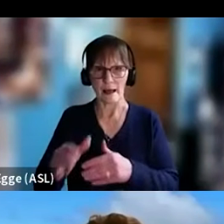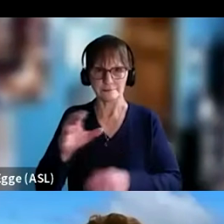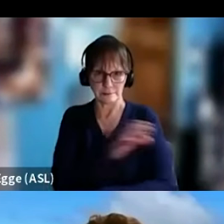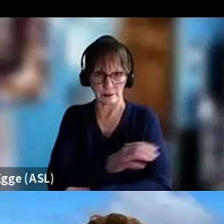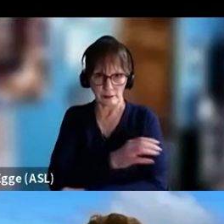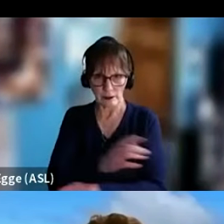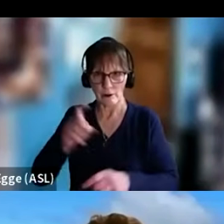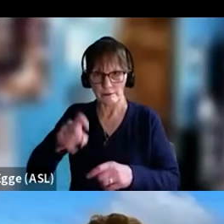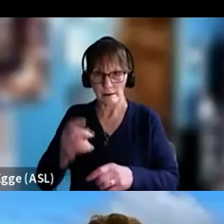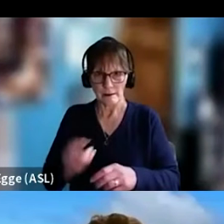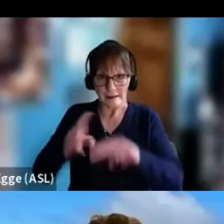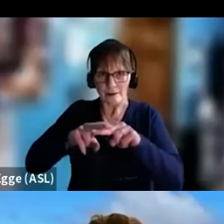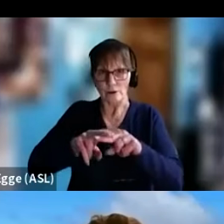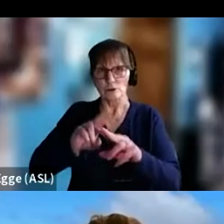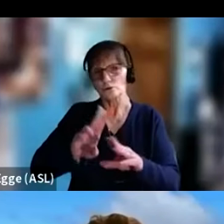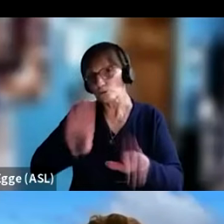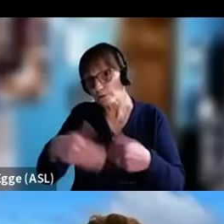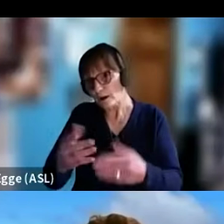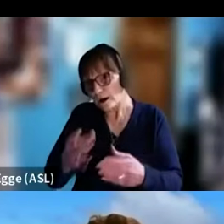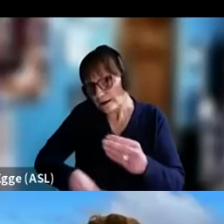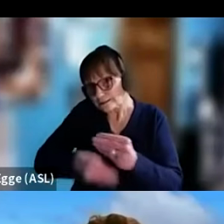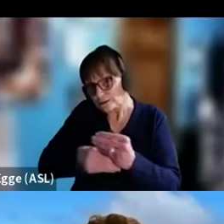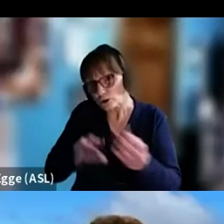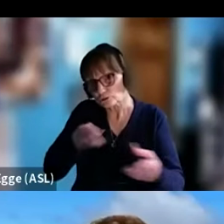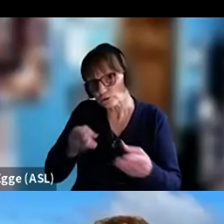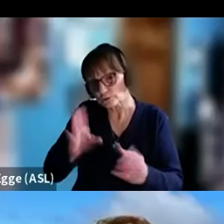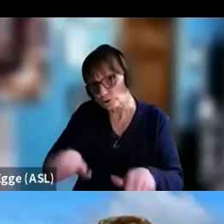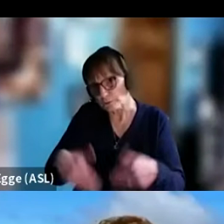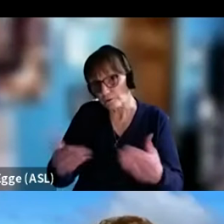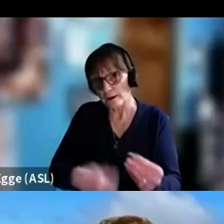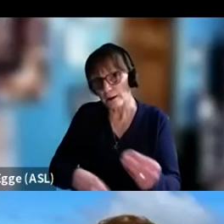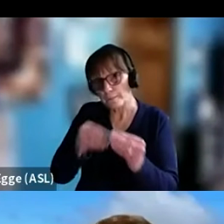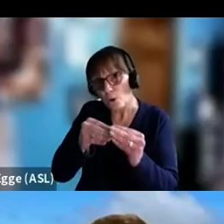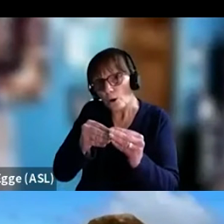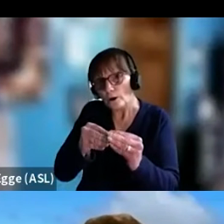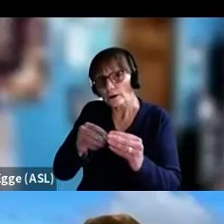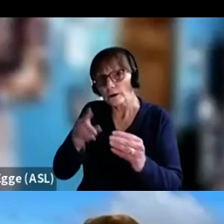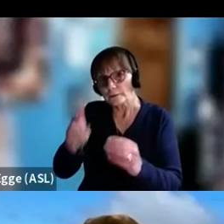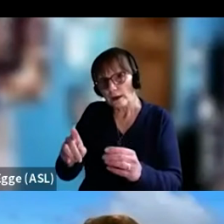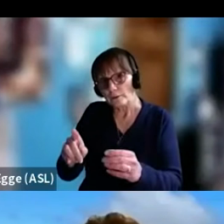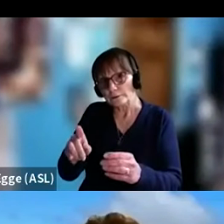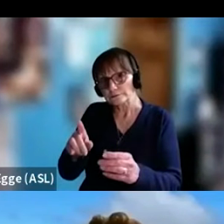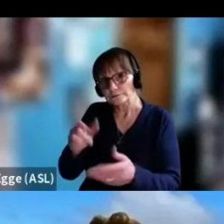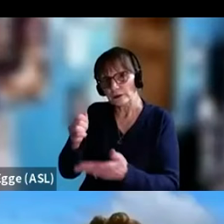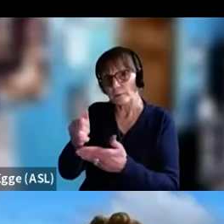you provided additional services as folks to provide death with dignity in their home as well?